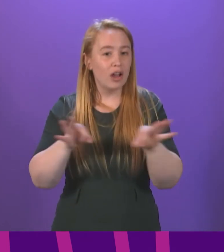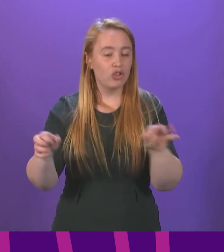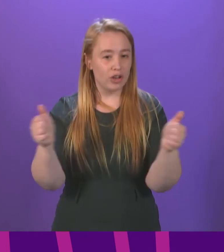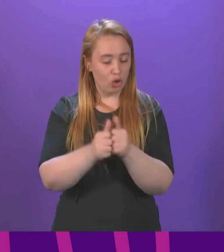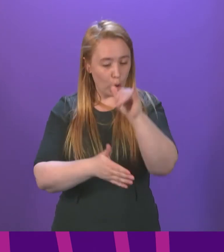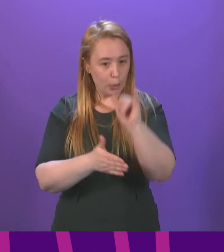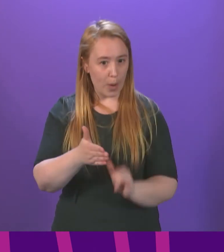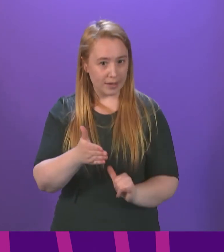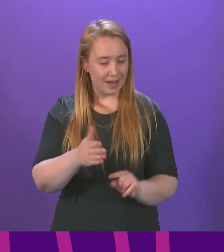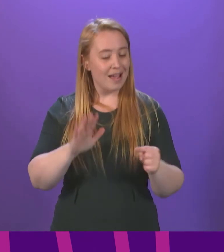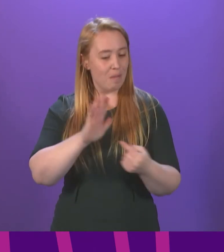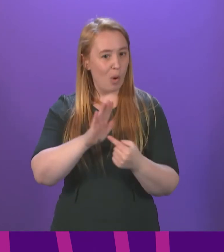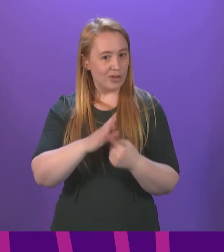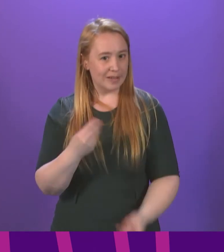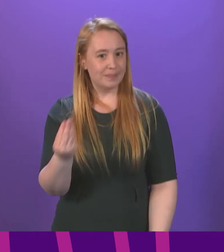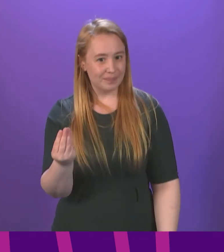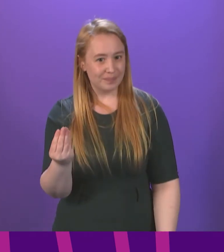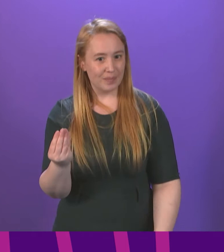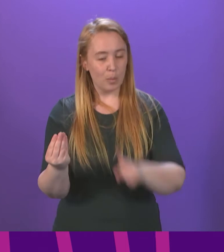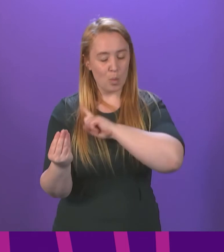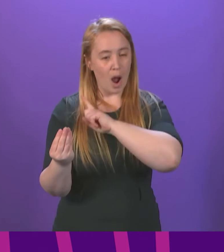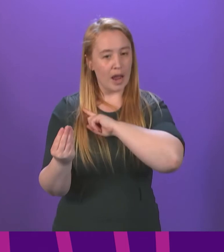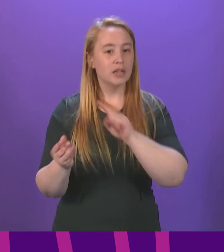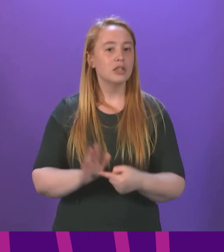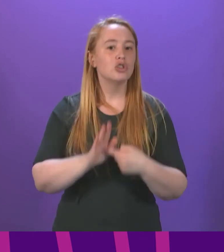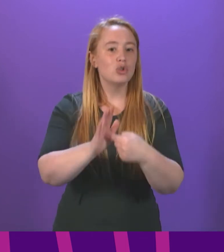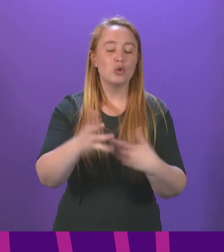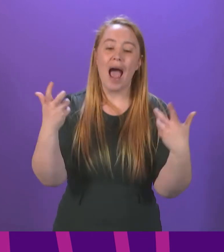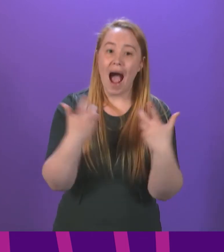have released today is vital in that respect, because it outlines how we intend to use that